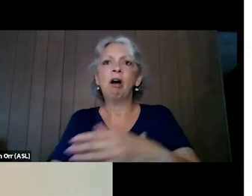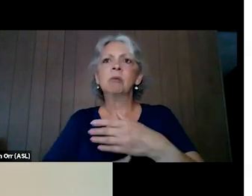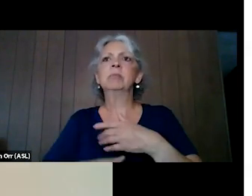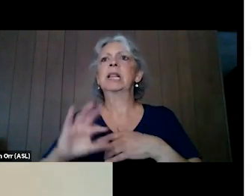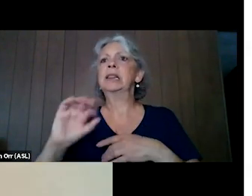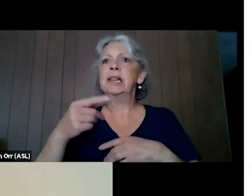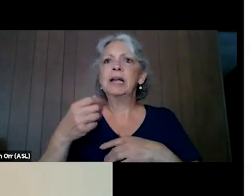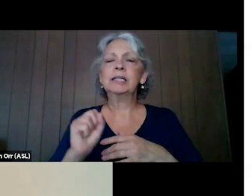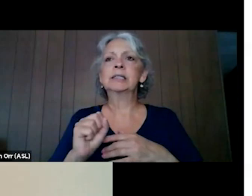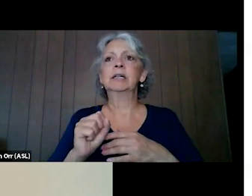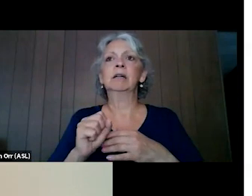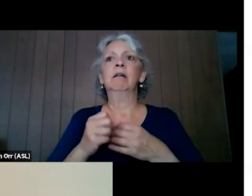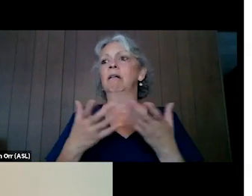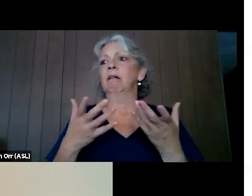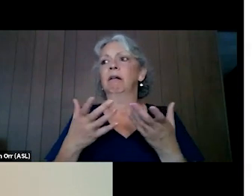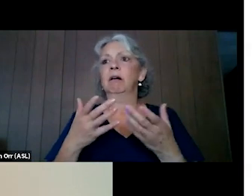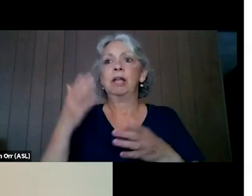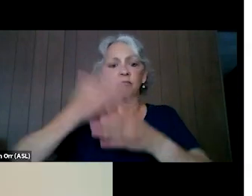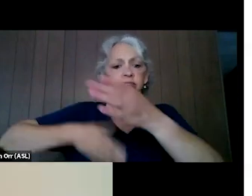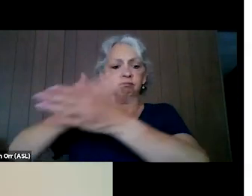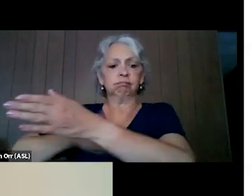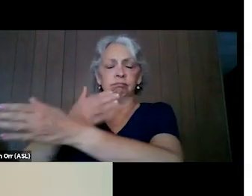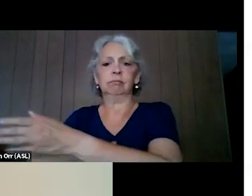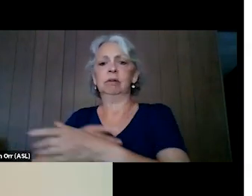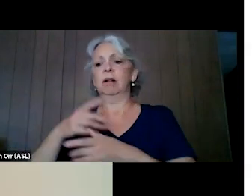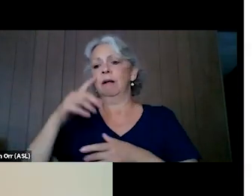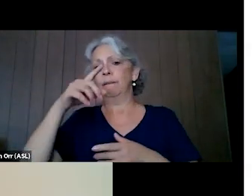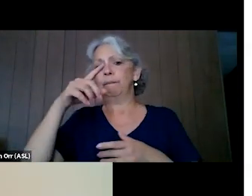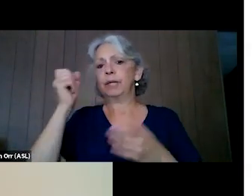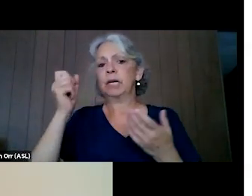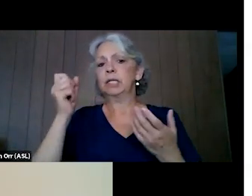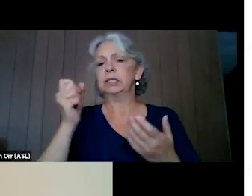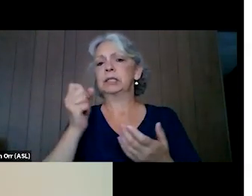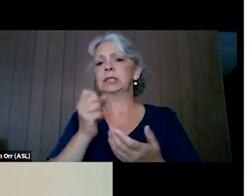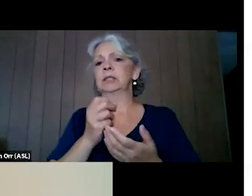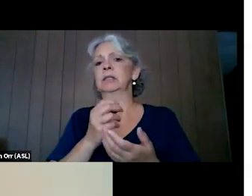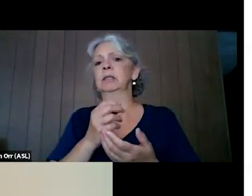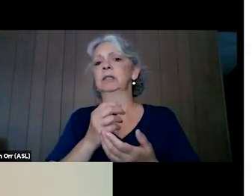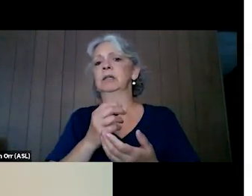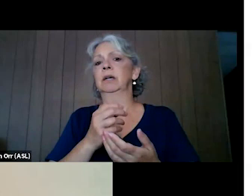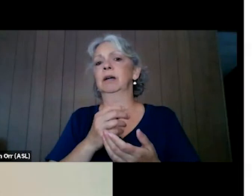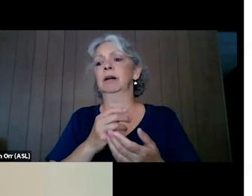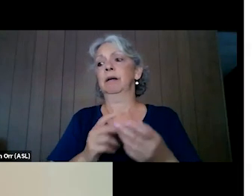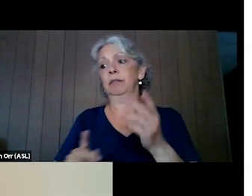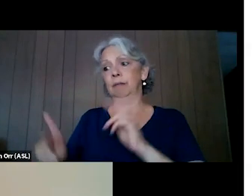to their wounds, which they ignored. And they may have gone to the hospital,